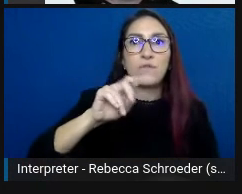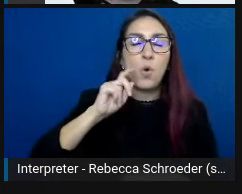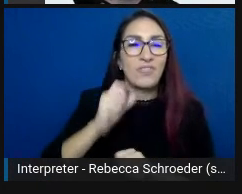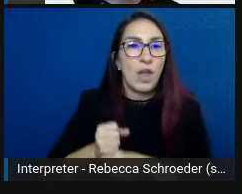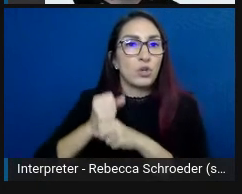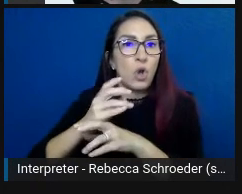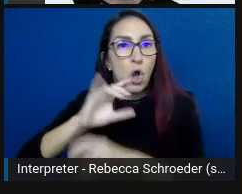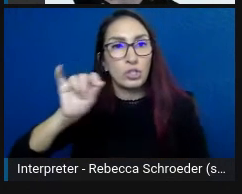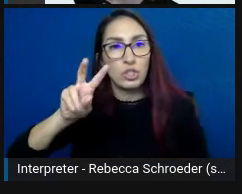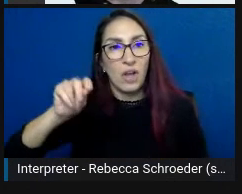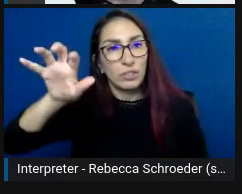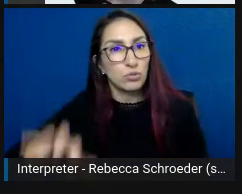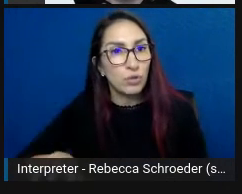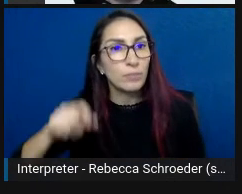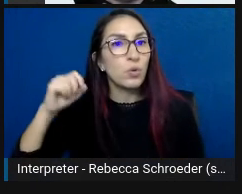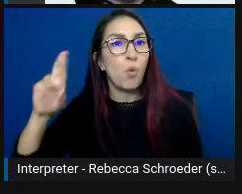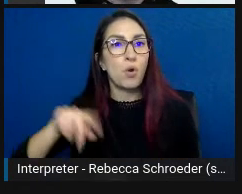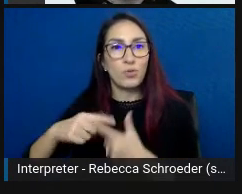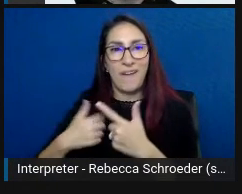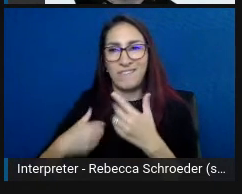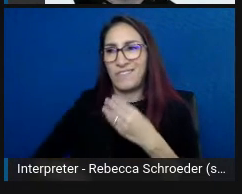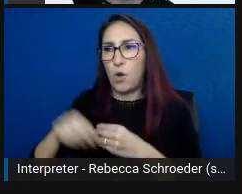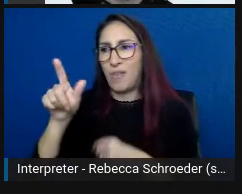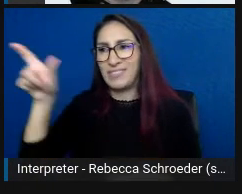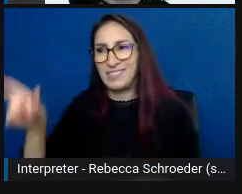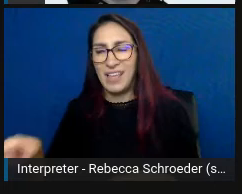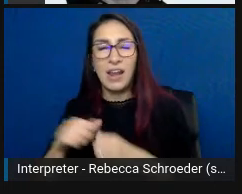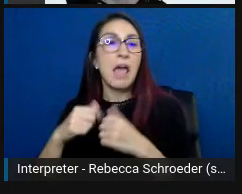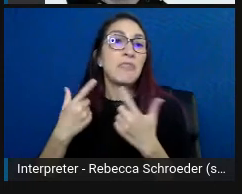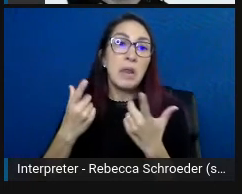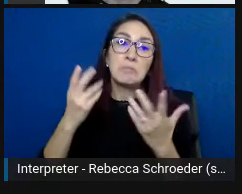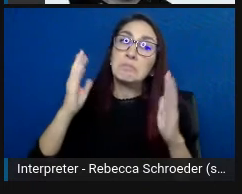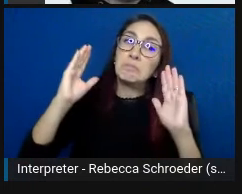then you supposedly get all your accessibility problem solved.